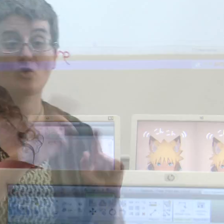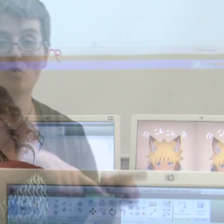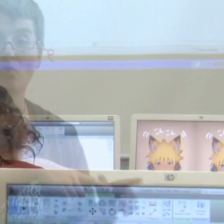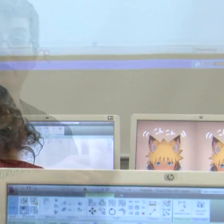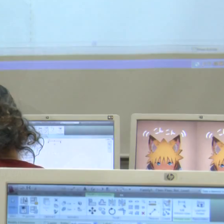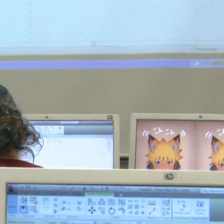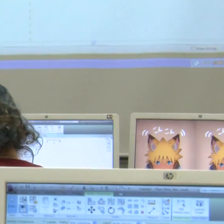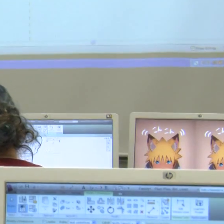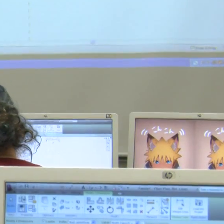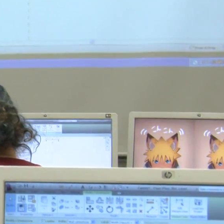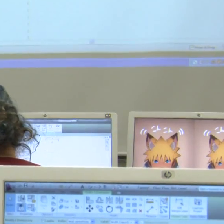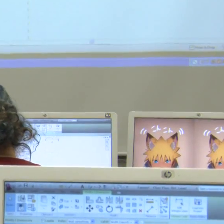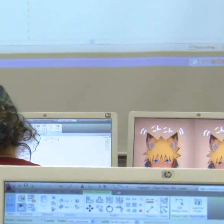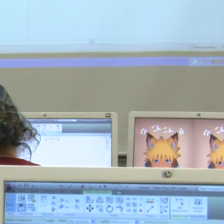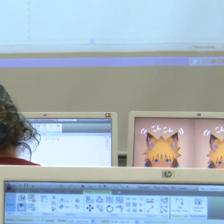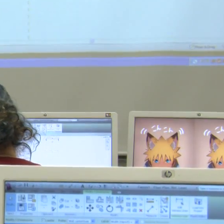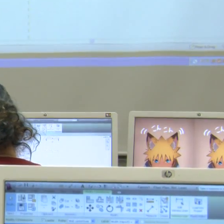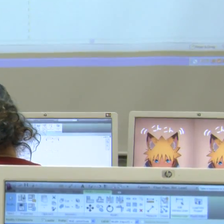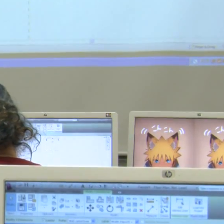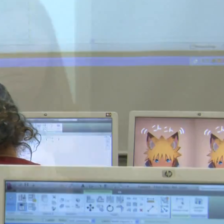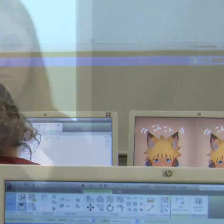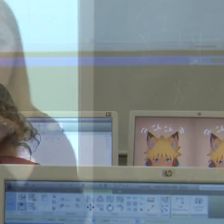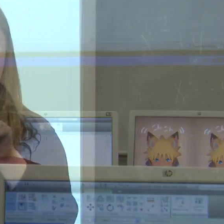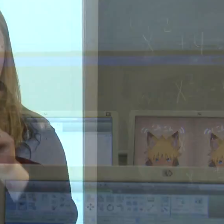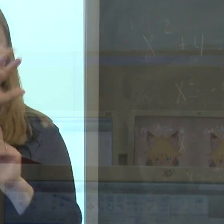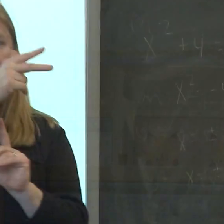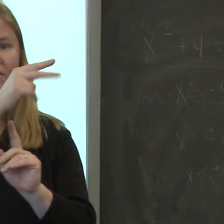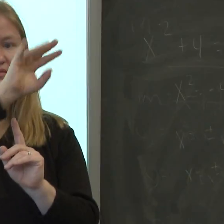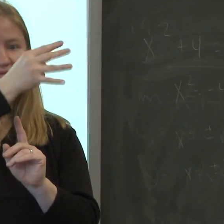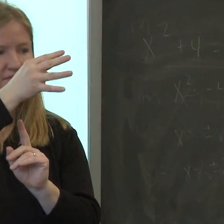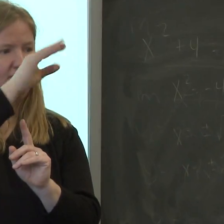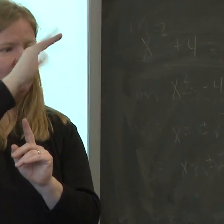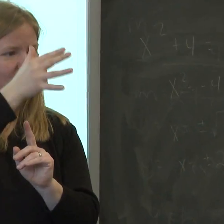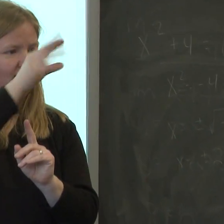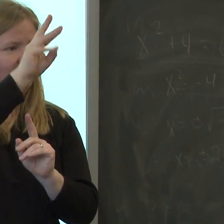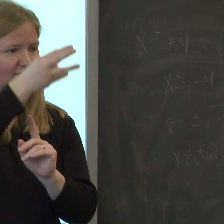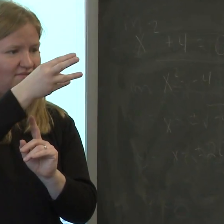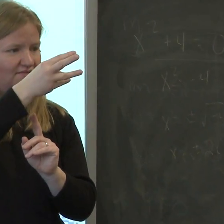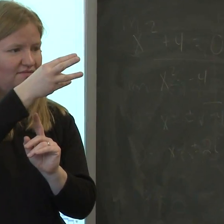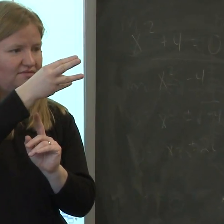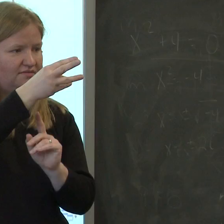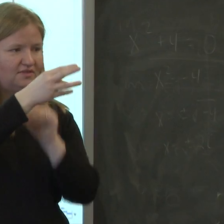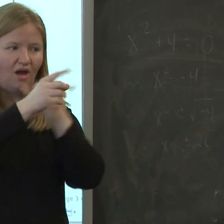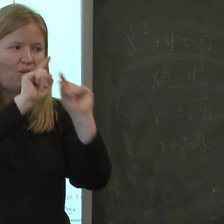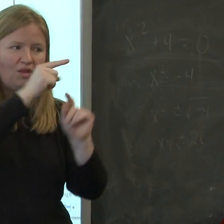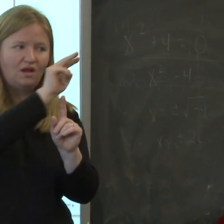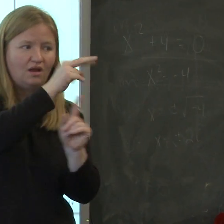and have presumably a certain amount of expertise in both American Sign Language ASL and the discipline of course.